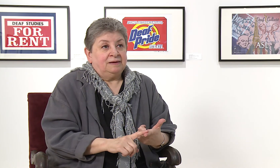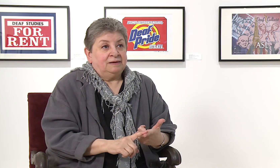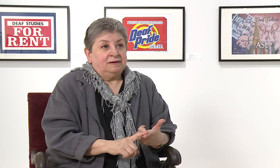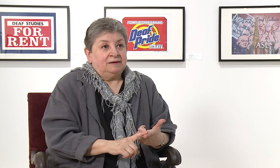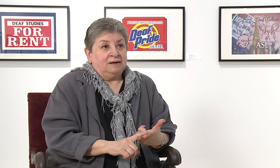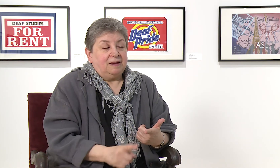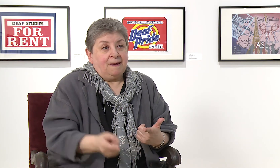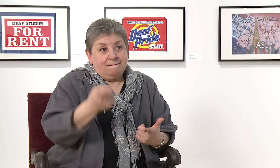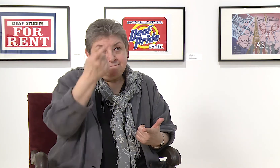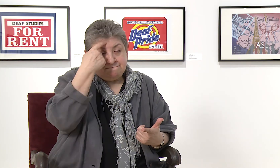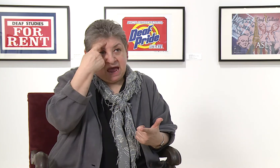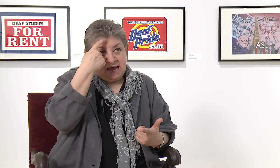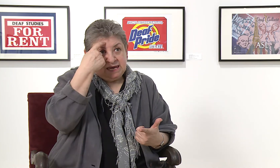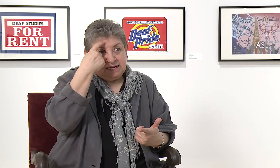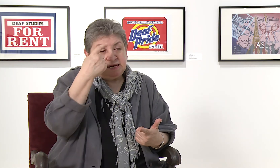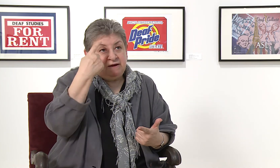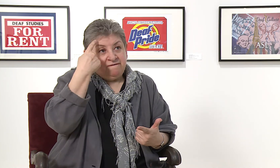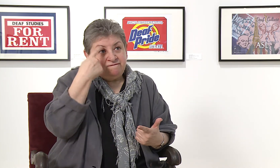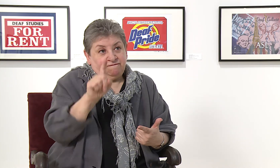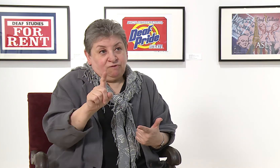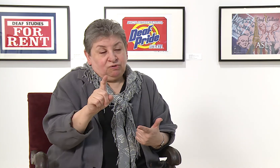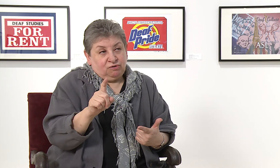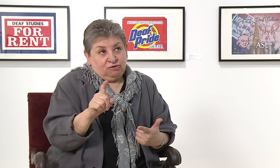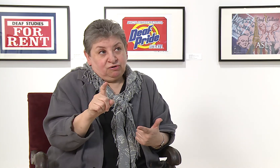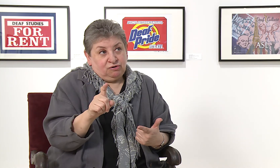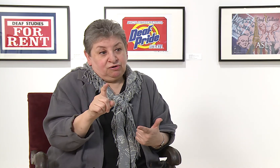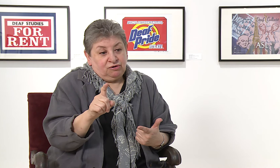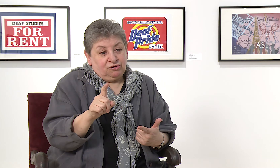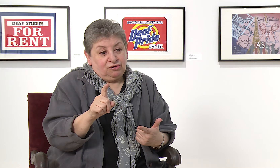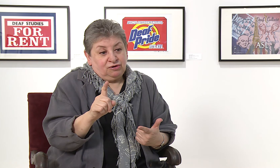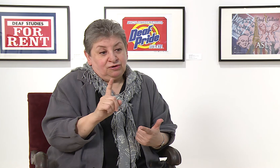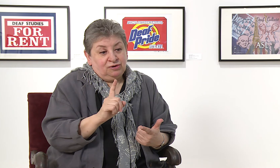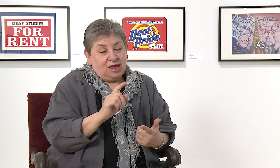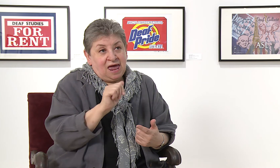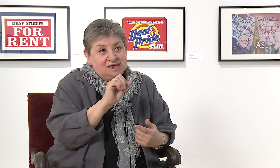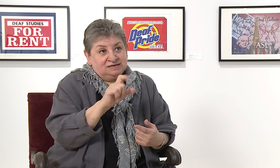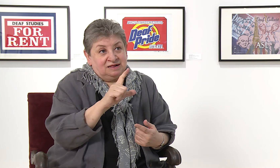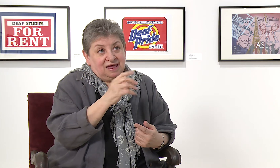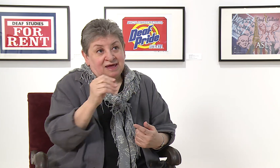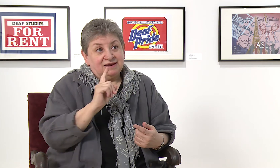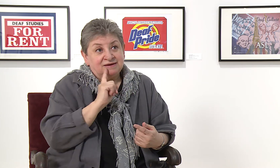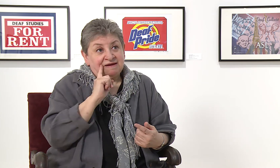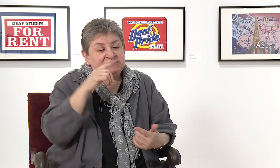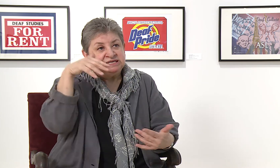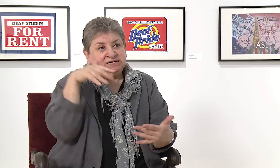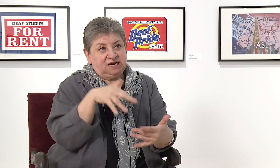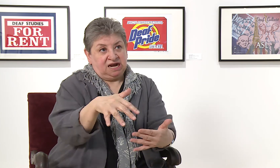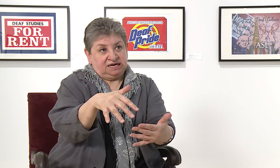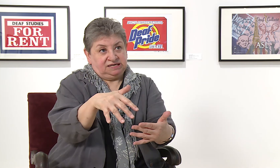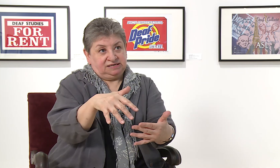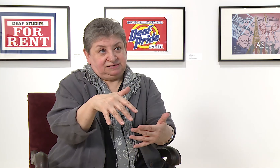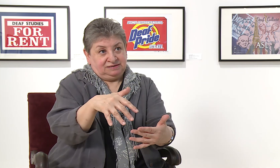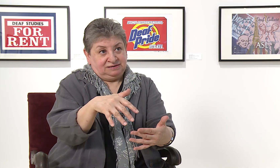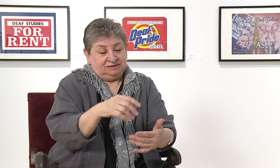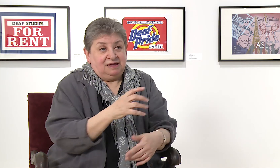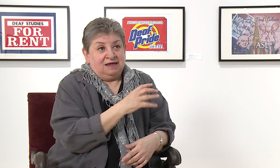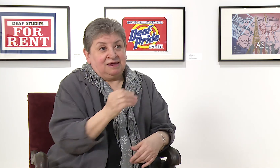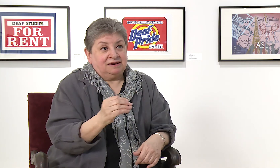Second, have a mind for American Sign Language and Deaf Studies.